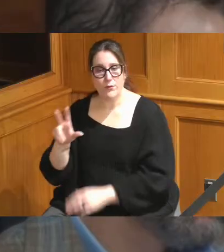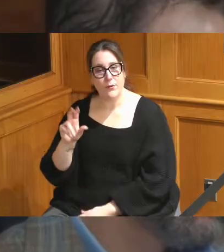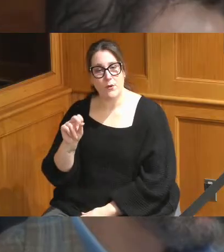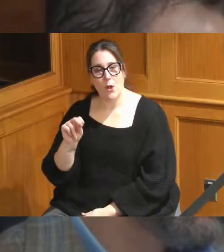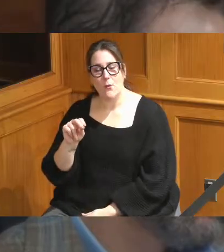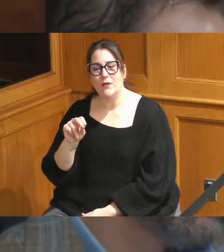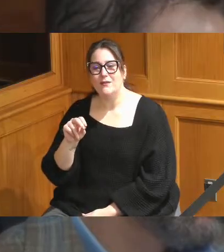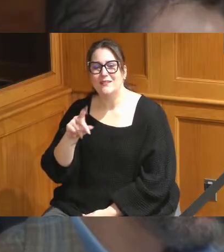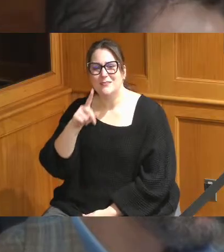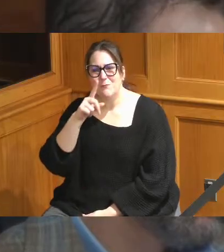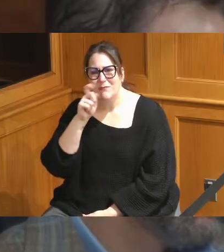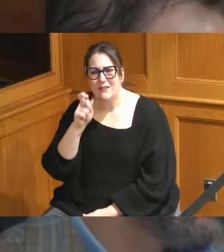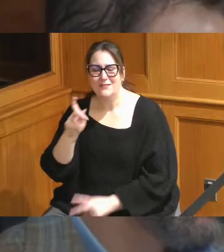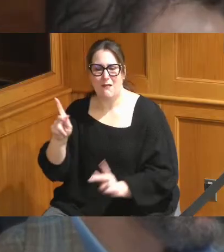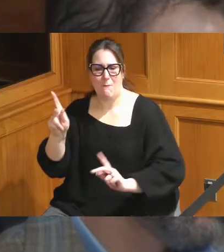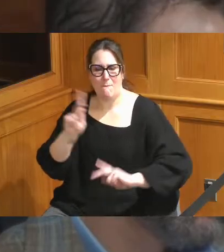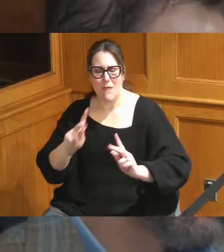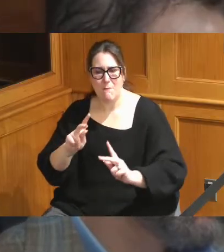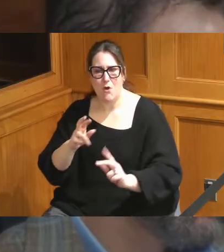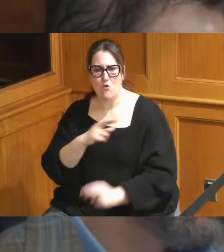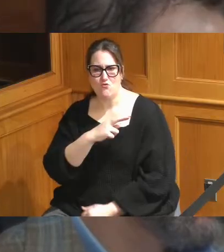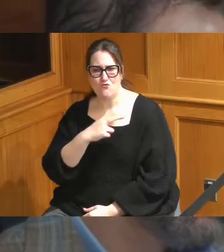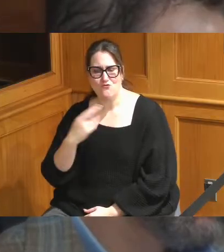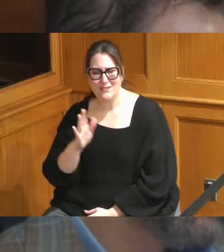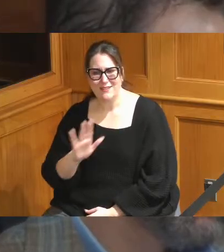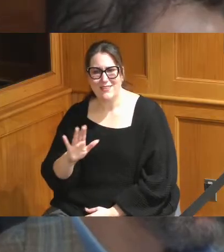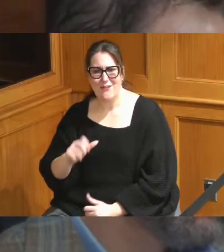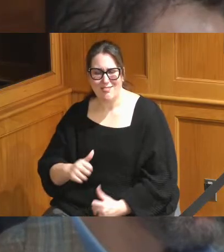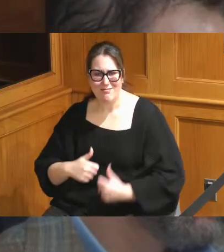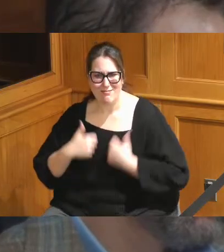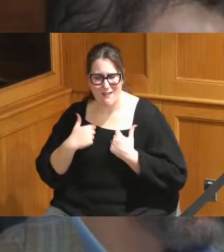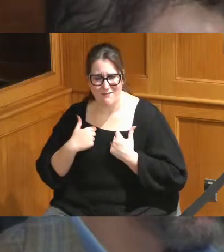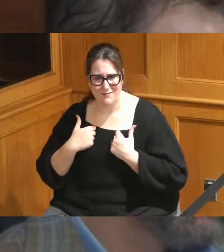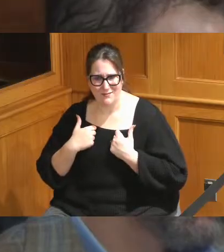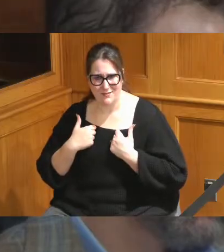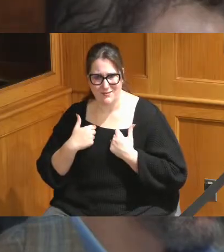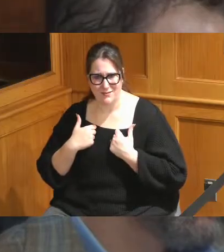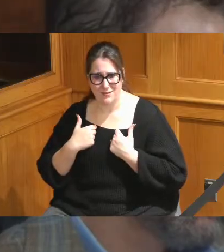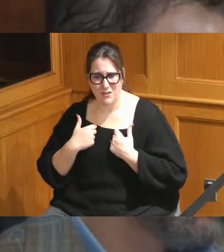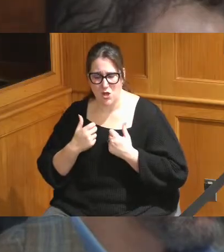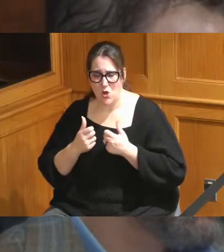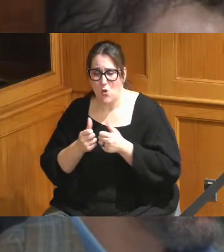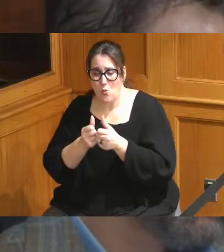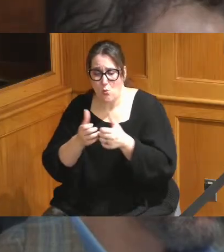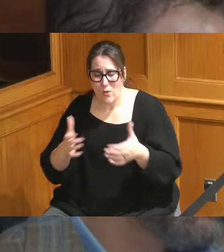their life. I wouldn't even be here if they didn't risk their life with no swim lessons and jumped